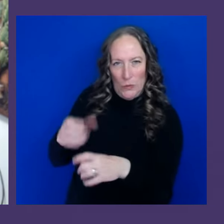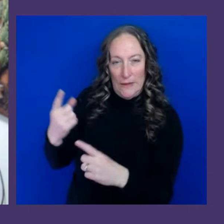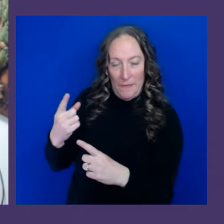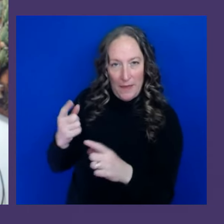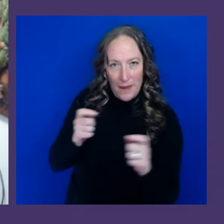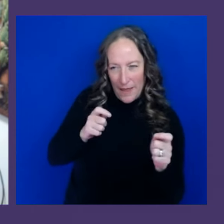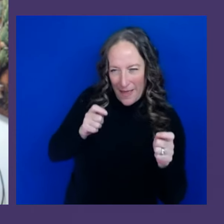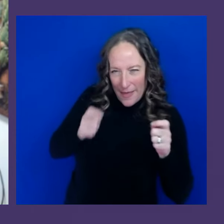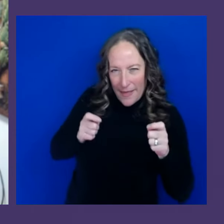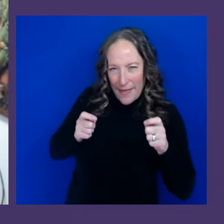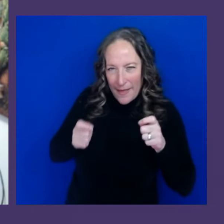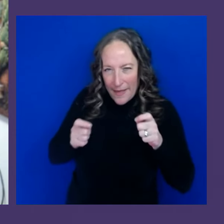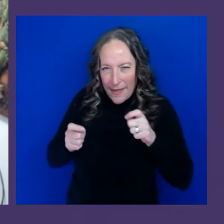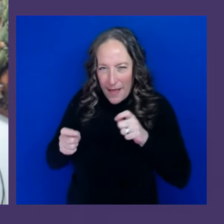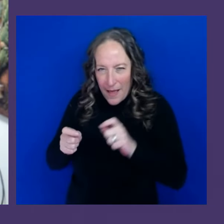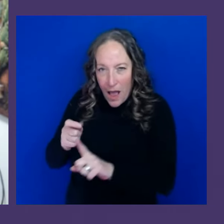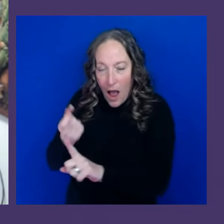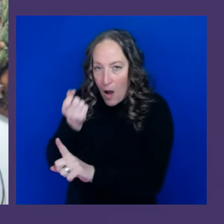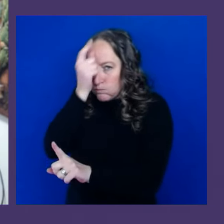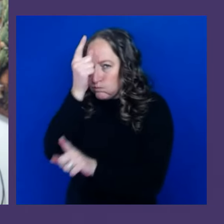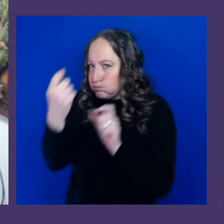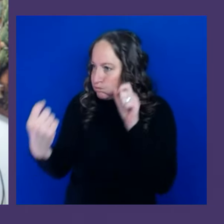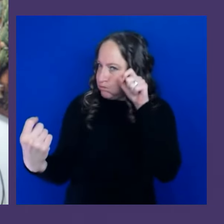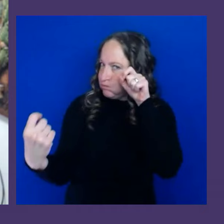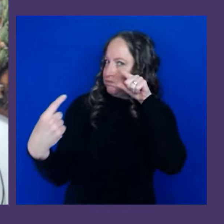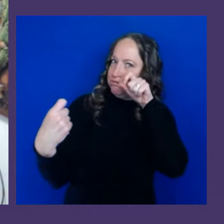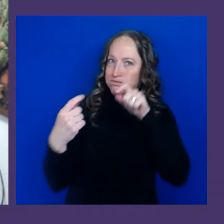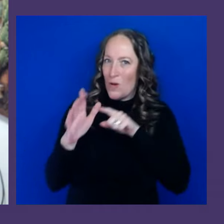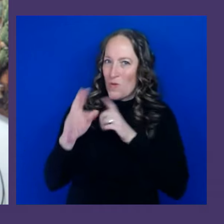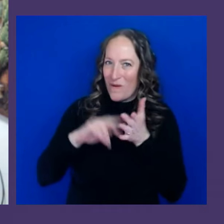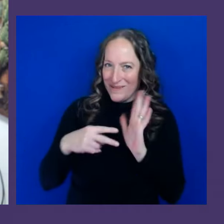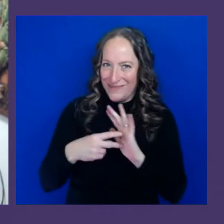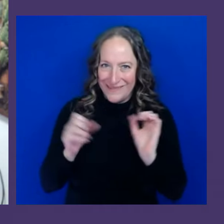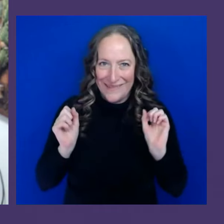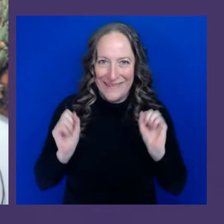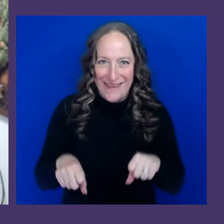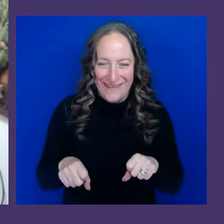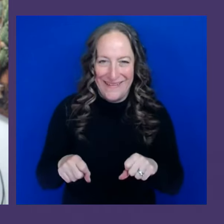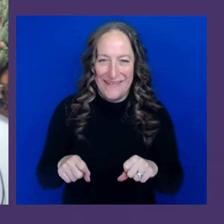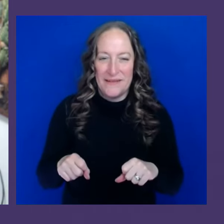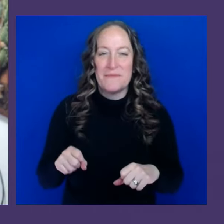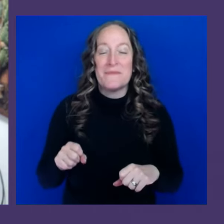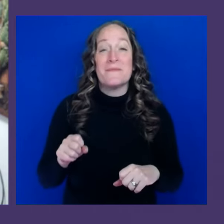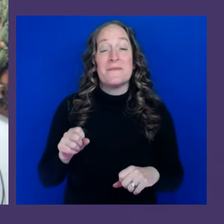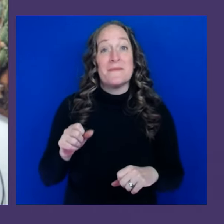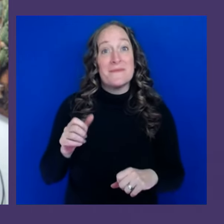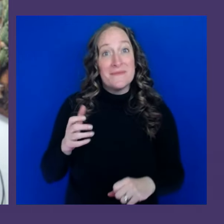understand exactly what your intent is in asking. Over time you'll just get